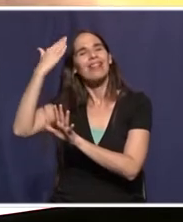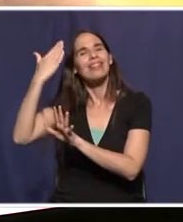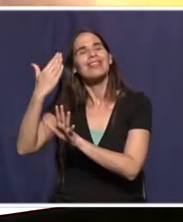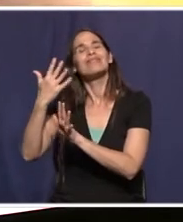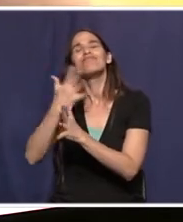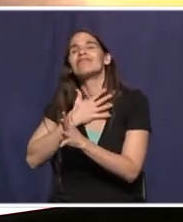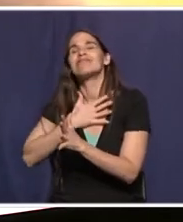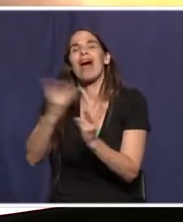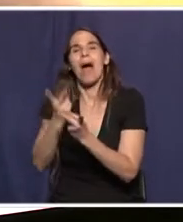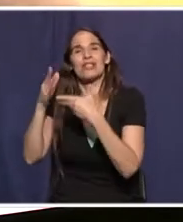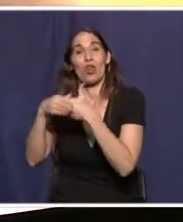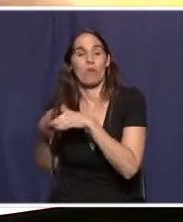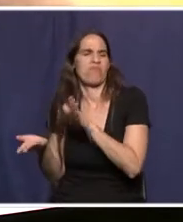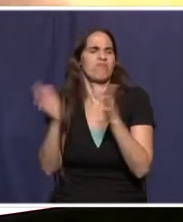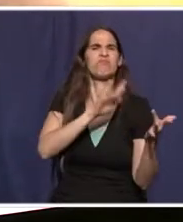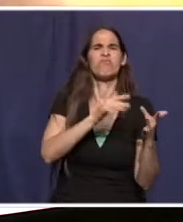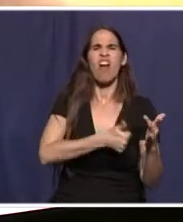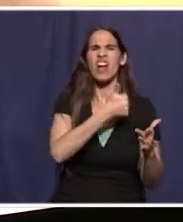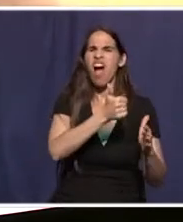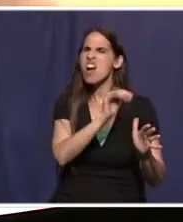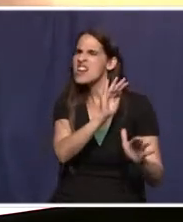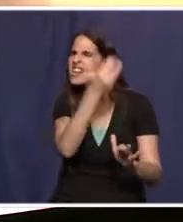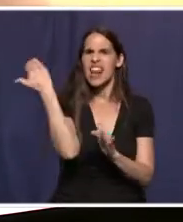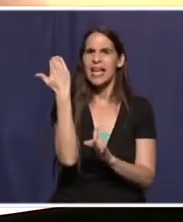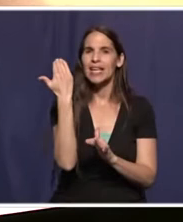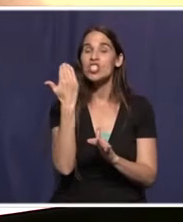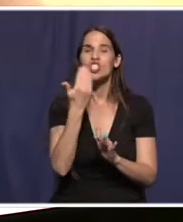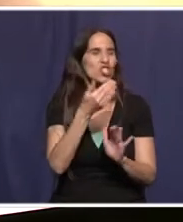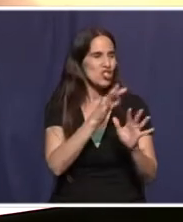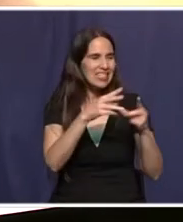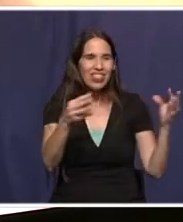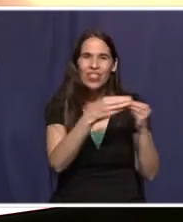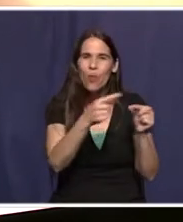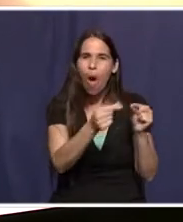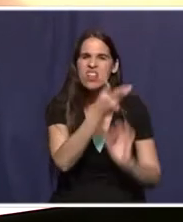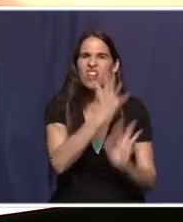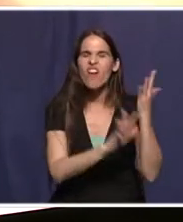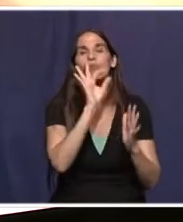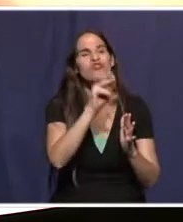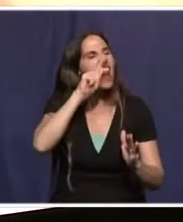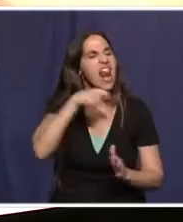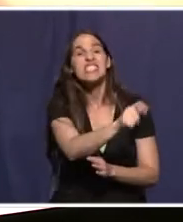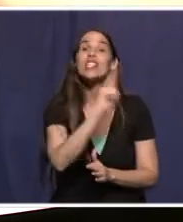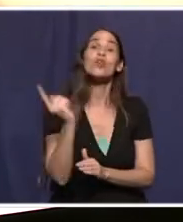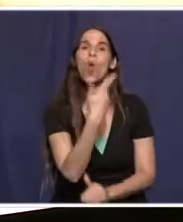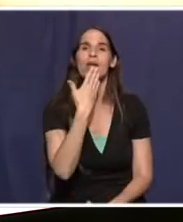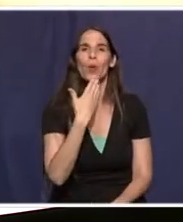and on the opposite side the radical leadership, which burned down the entire city's supplies of grain, to force all Jews to fight.